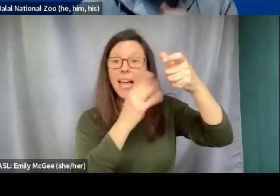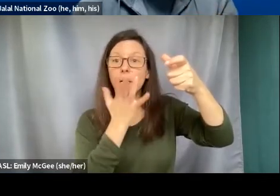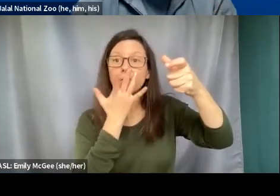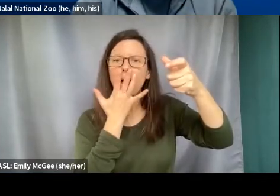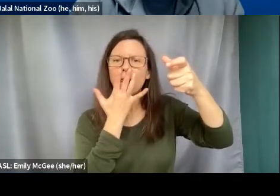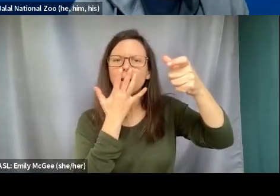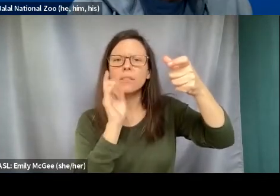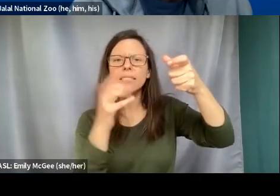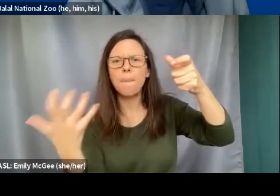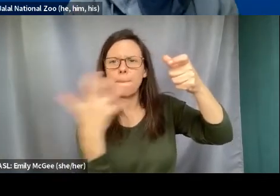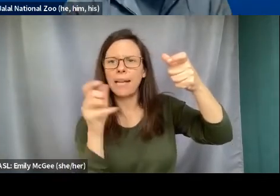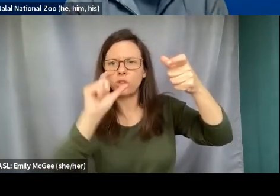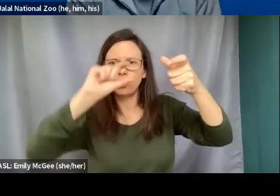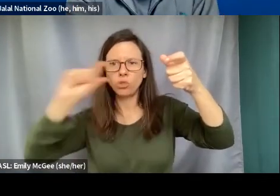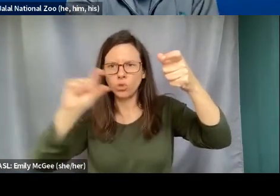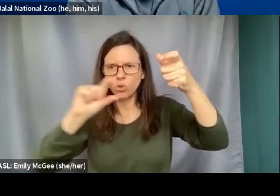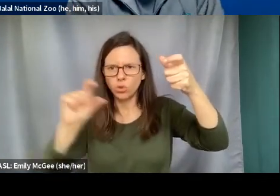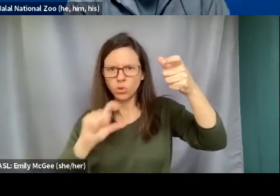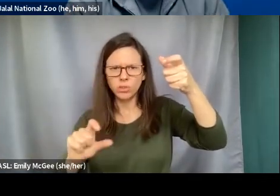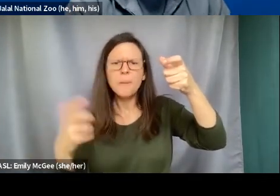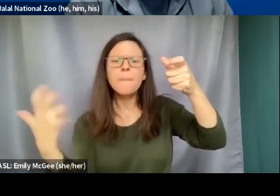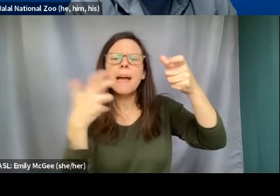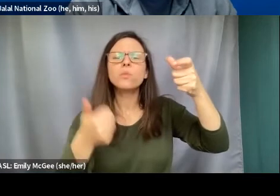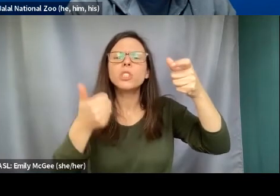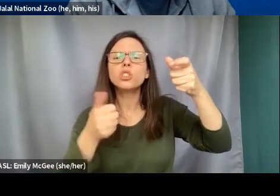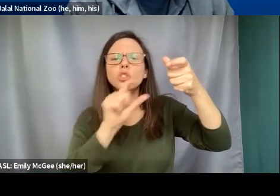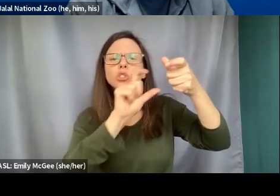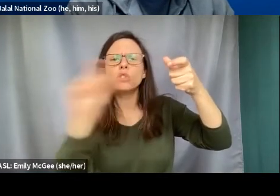legend on the right side with these numbers. So what is the ph of this water?